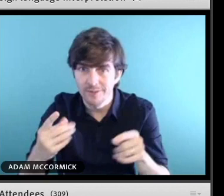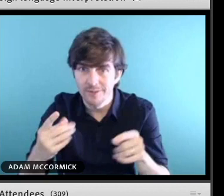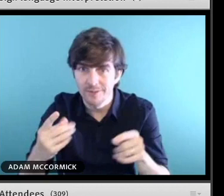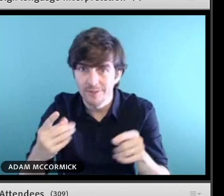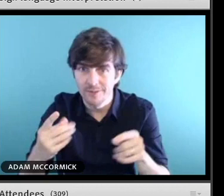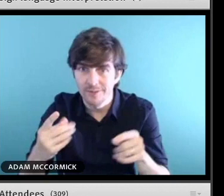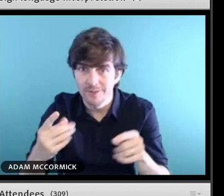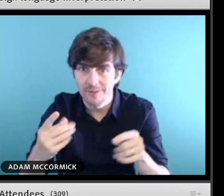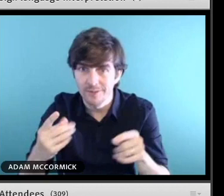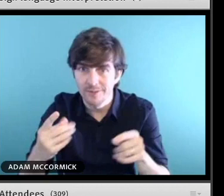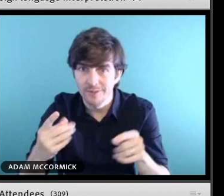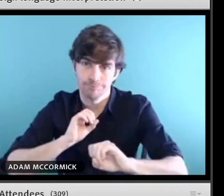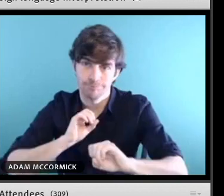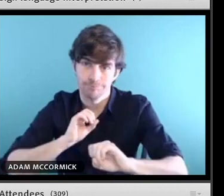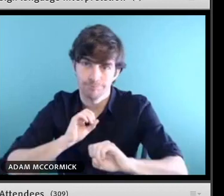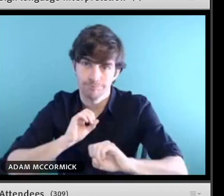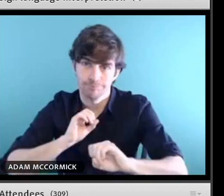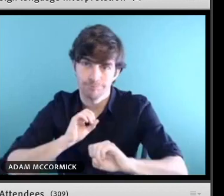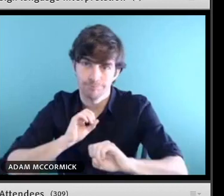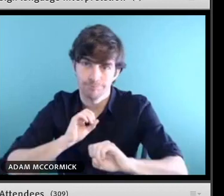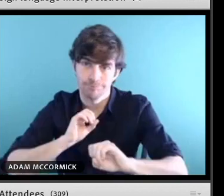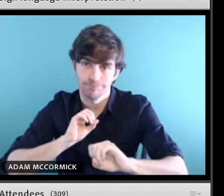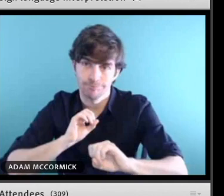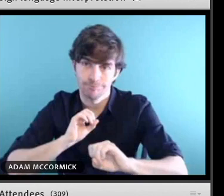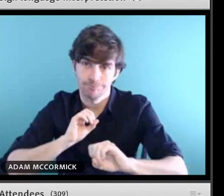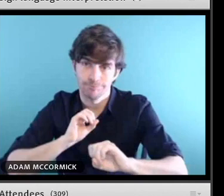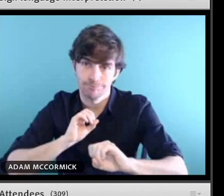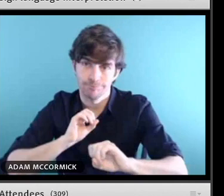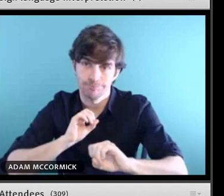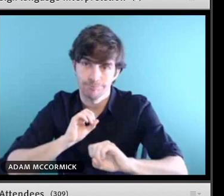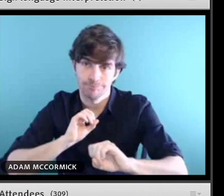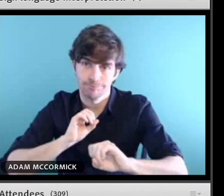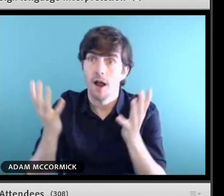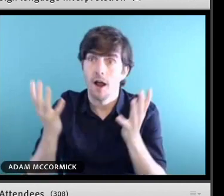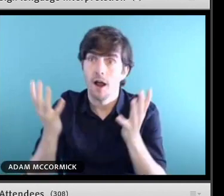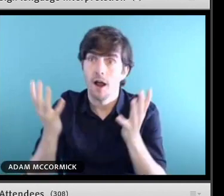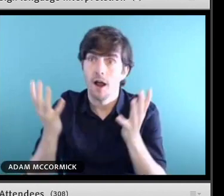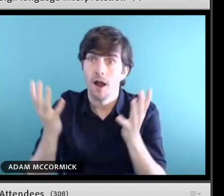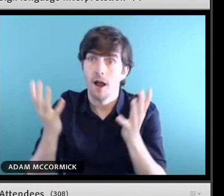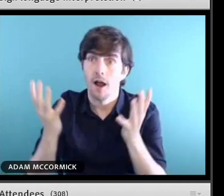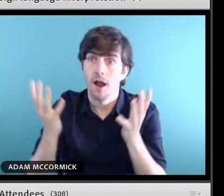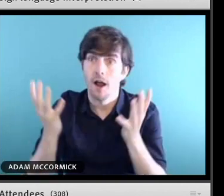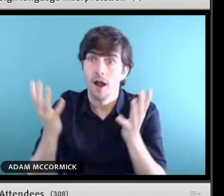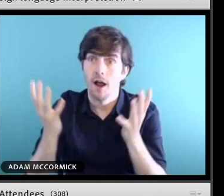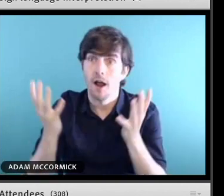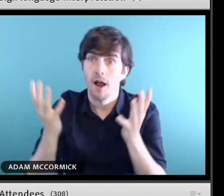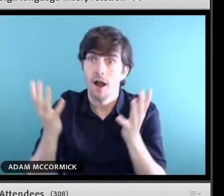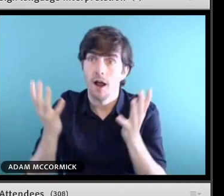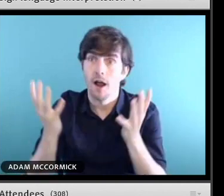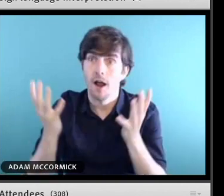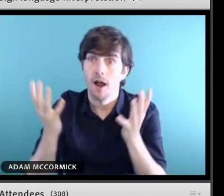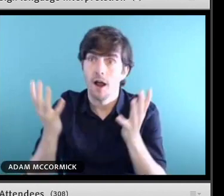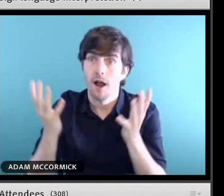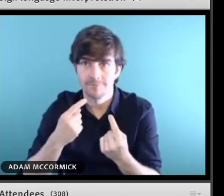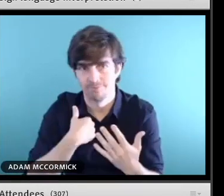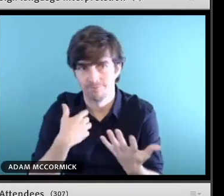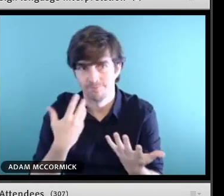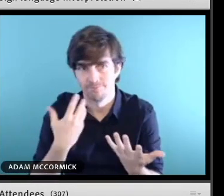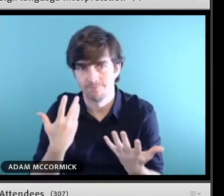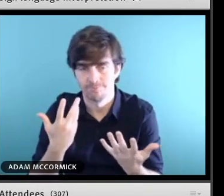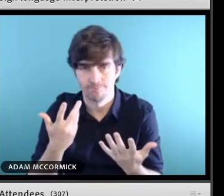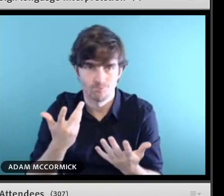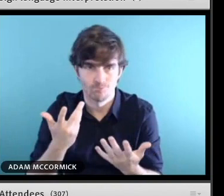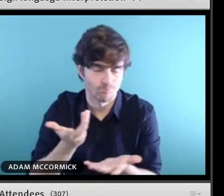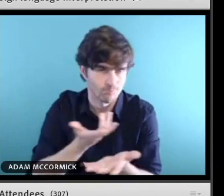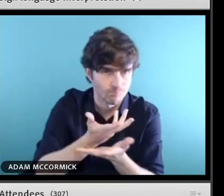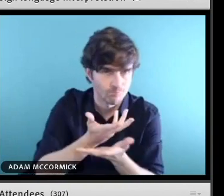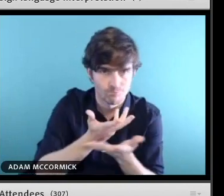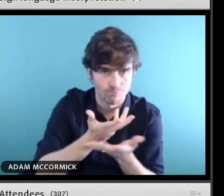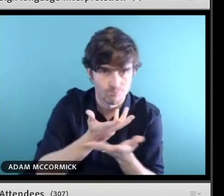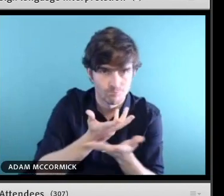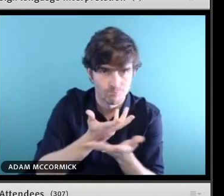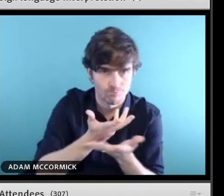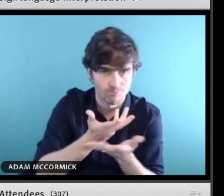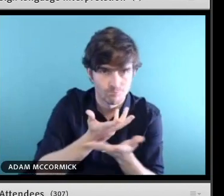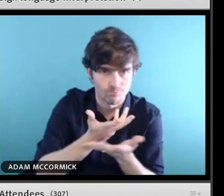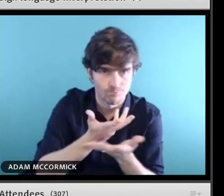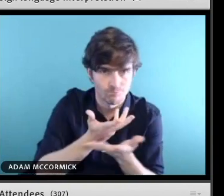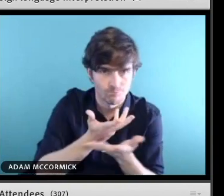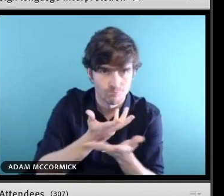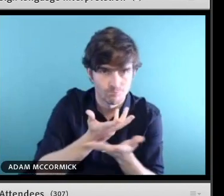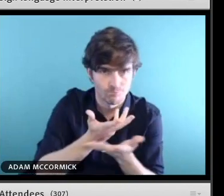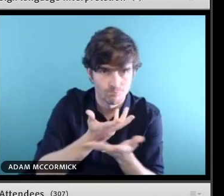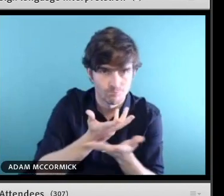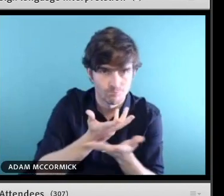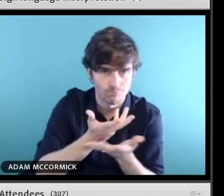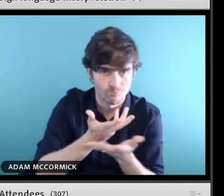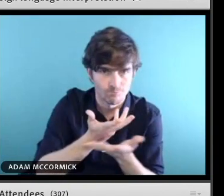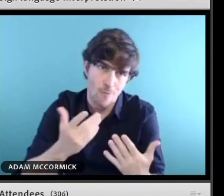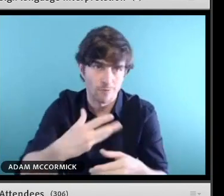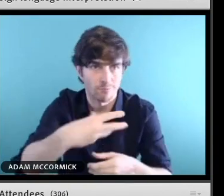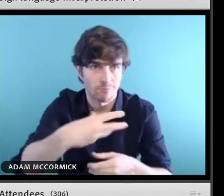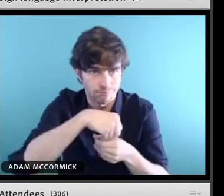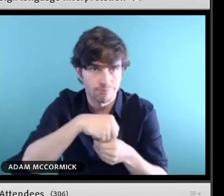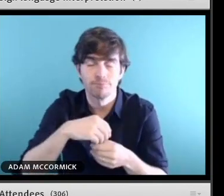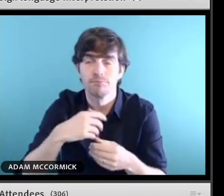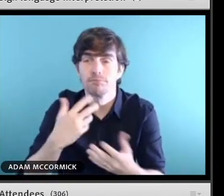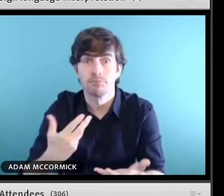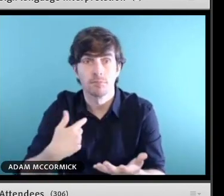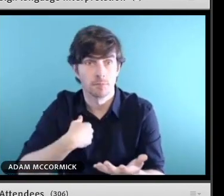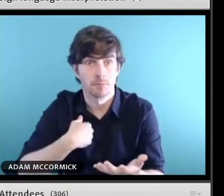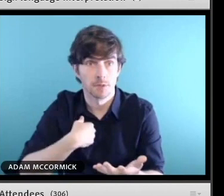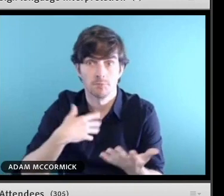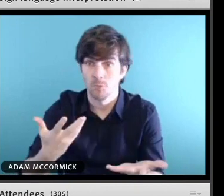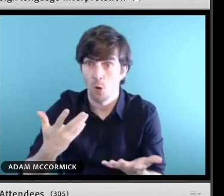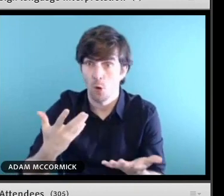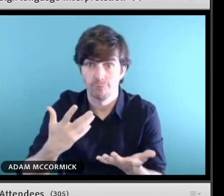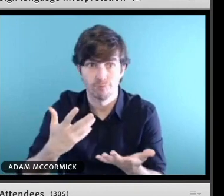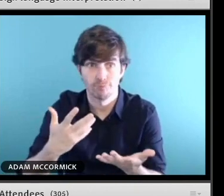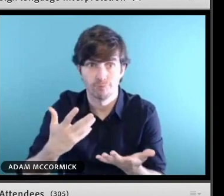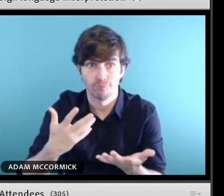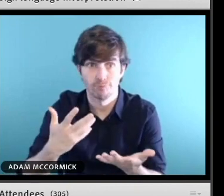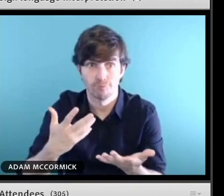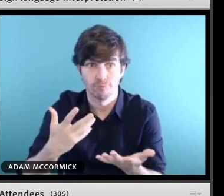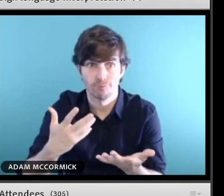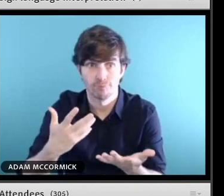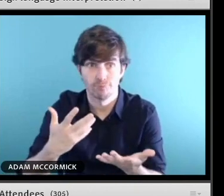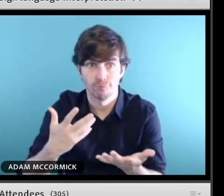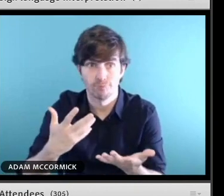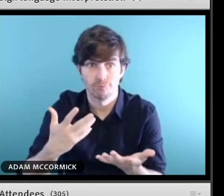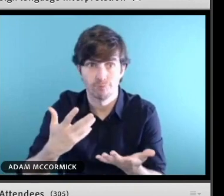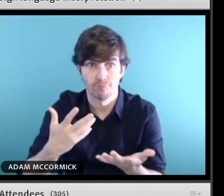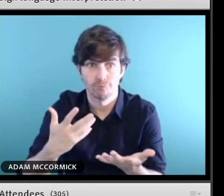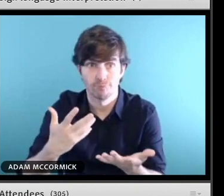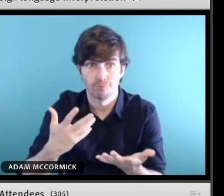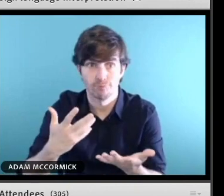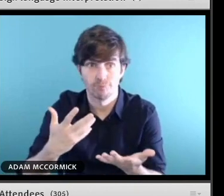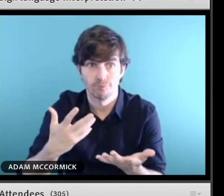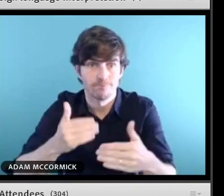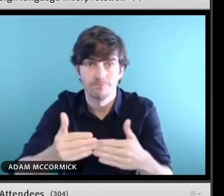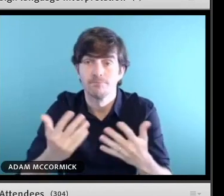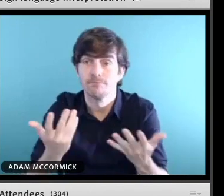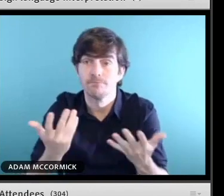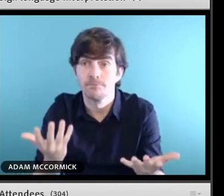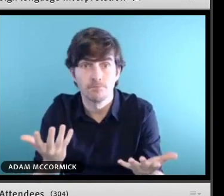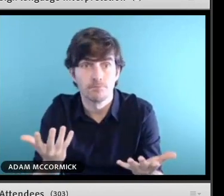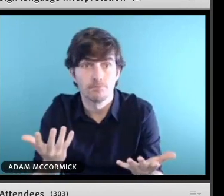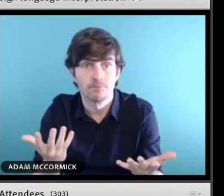in the future. Take care. Bye‑bye.